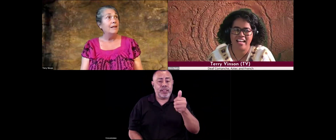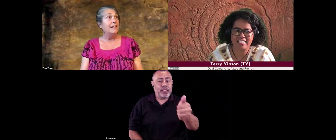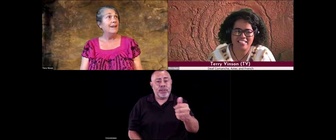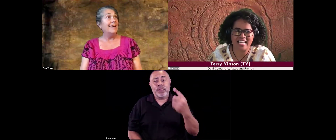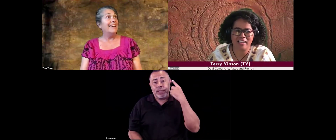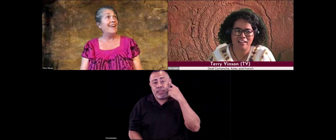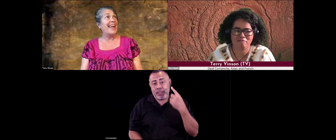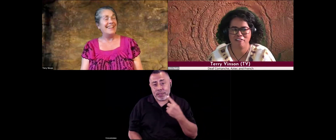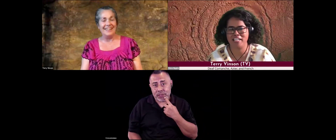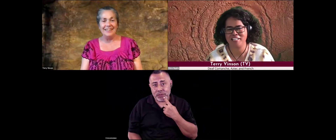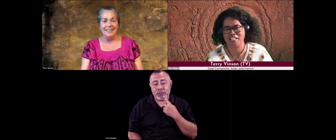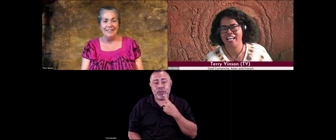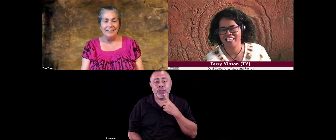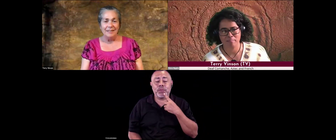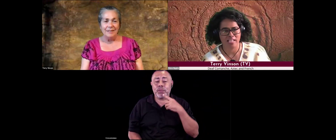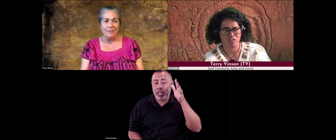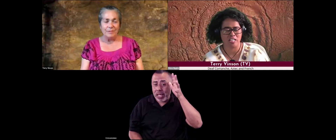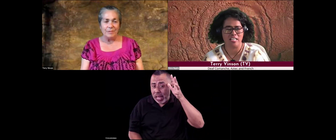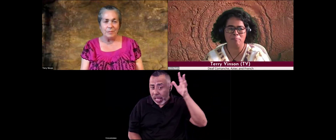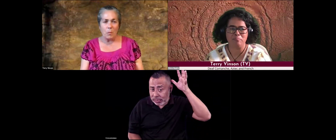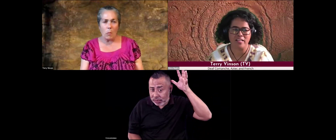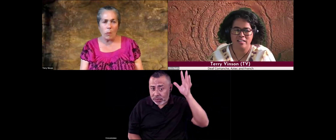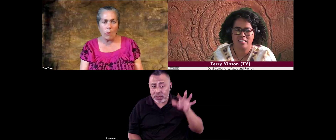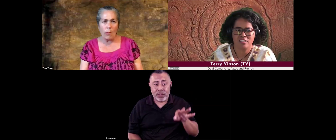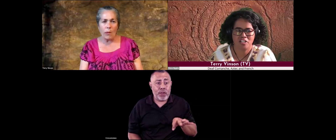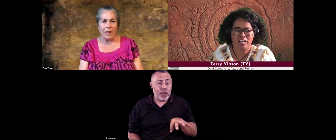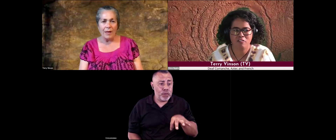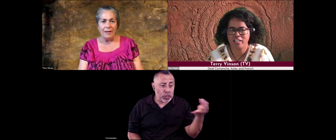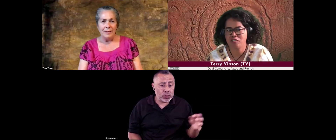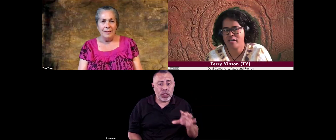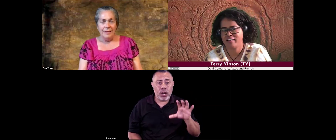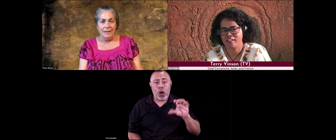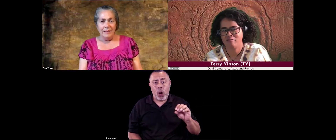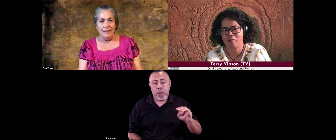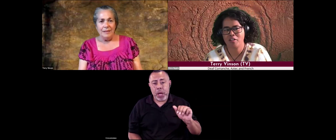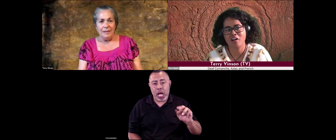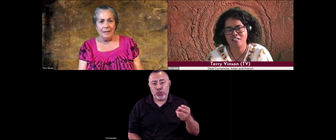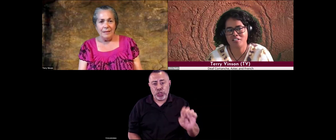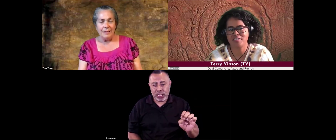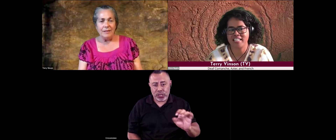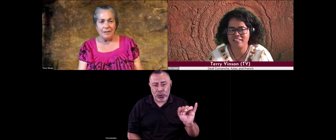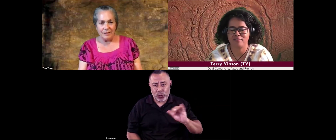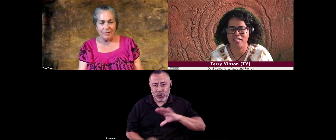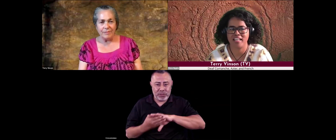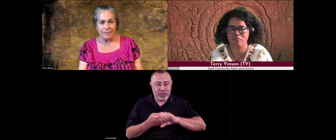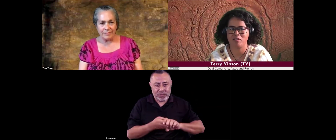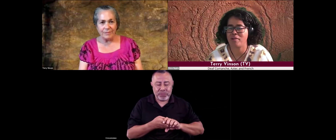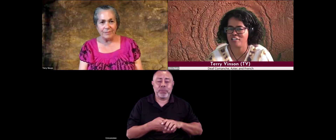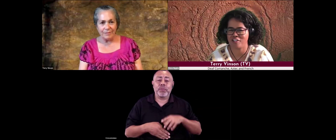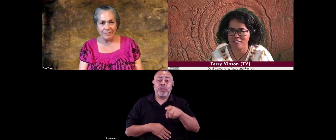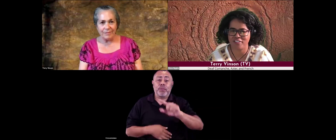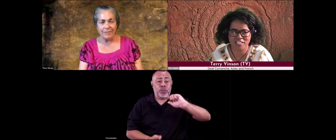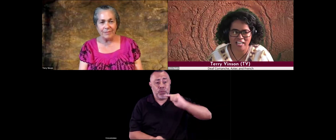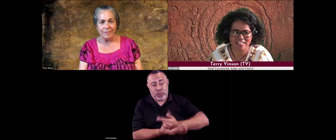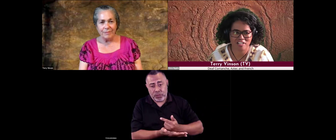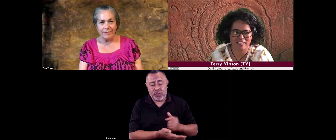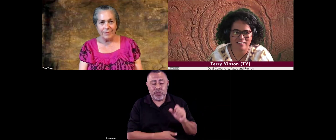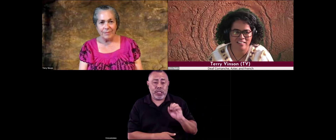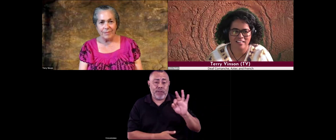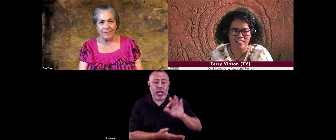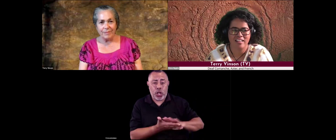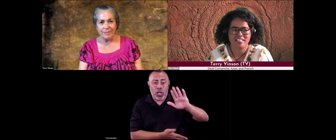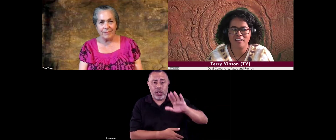Aztec, French, and Comanche. She graduated from the College of Santa Fe with a Bachelor of Education.